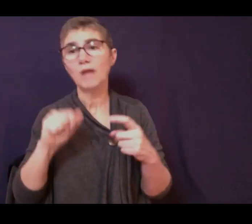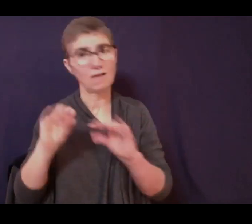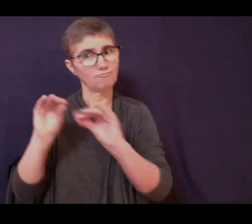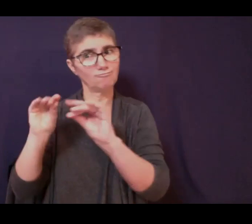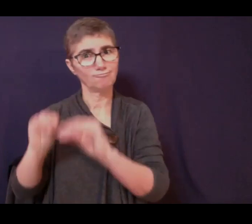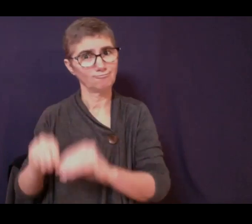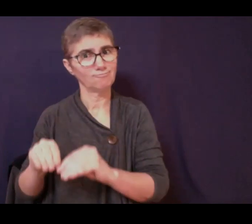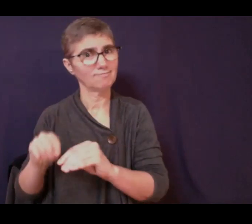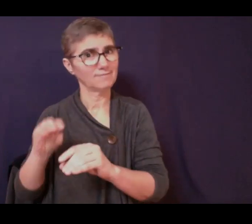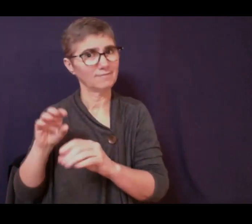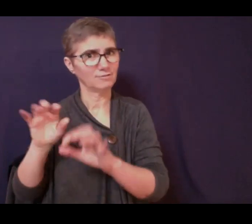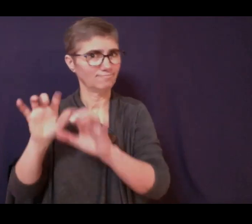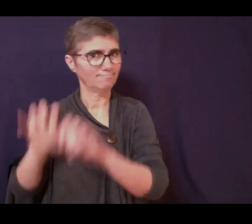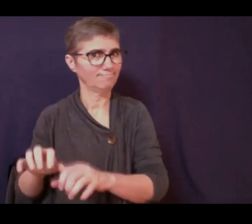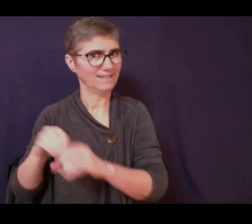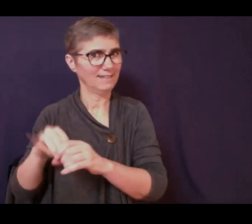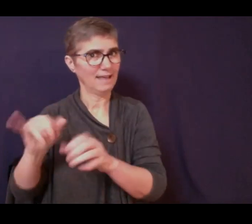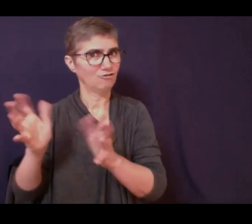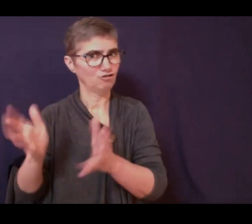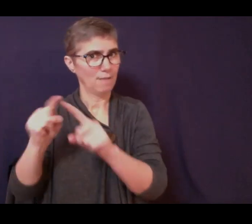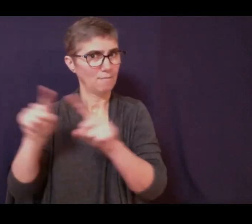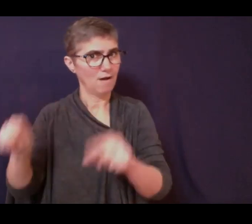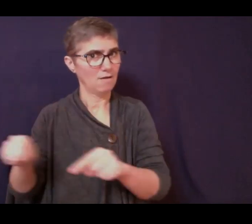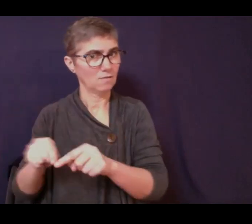chat or to raise your hand and I will call